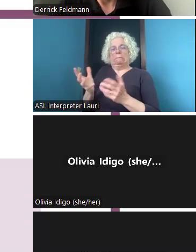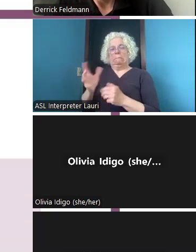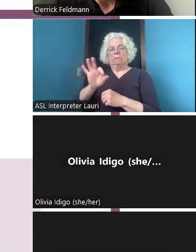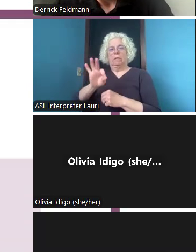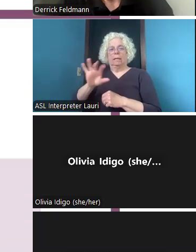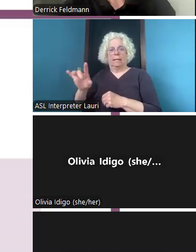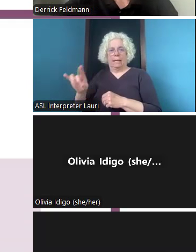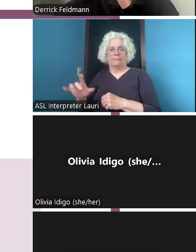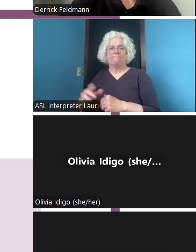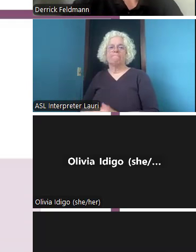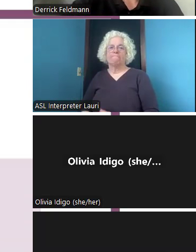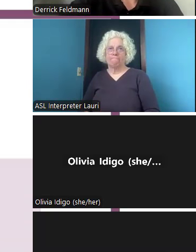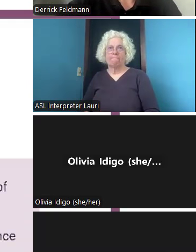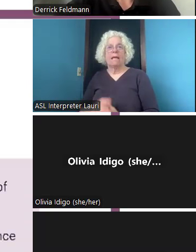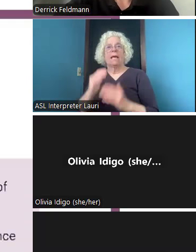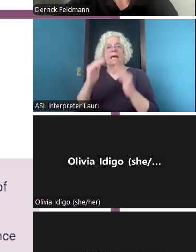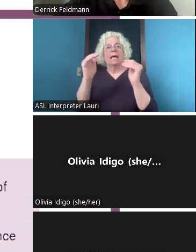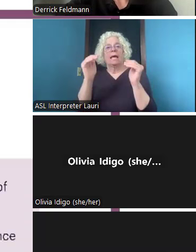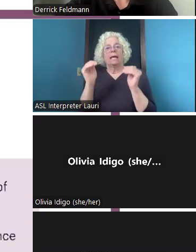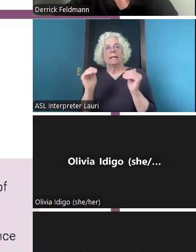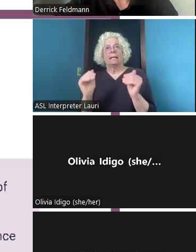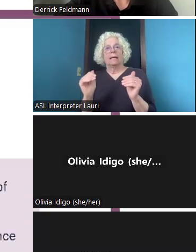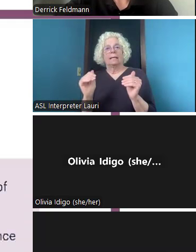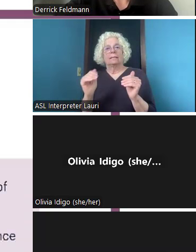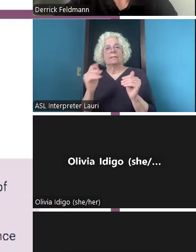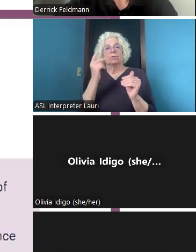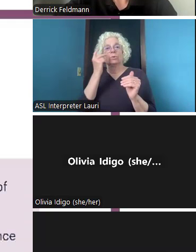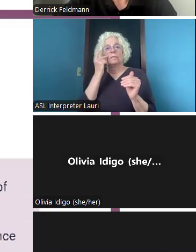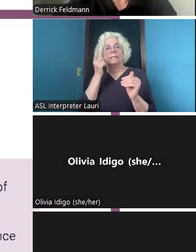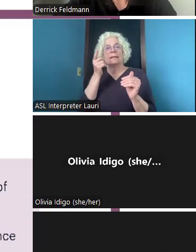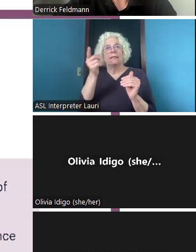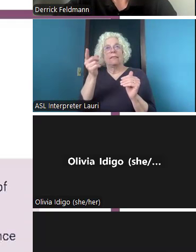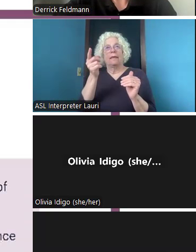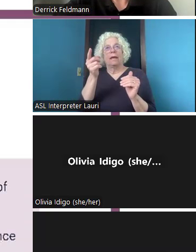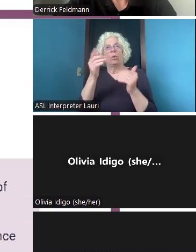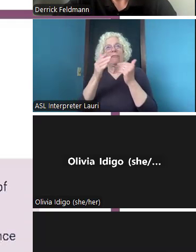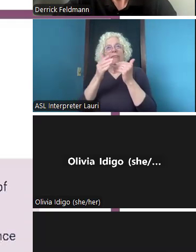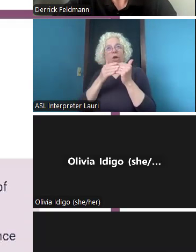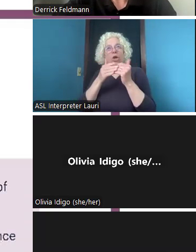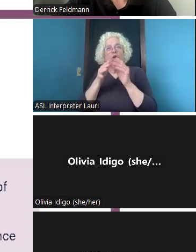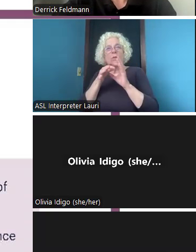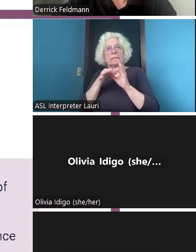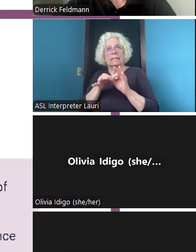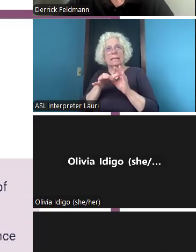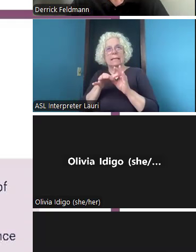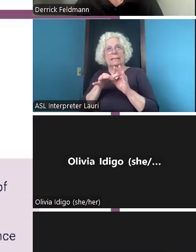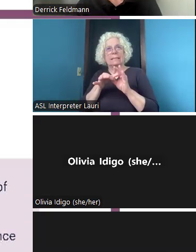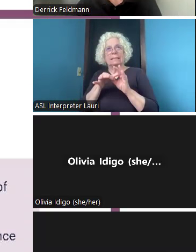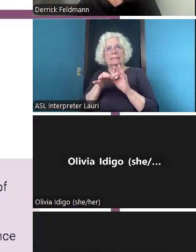And on the next slide, you're going to see a little bit further around that close connection. Right?